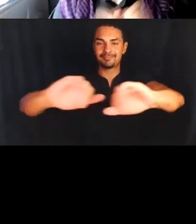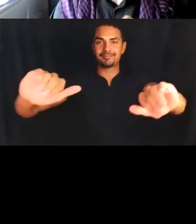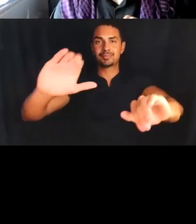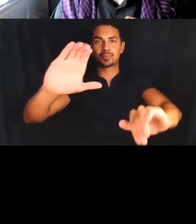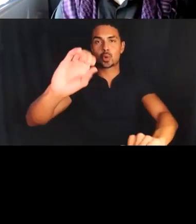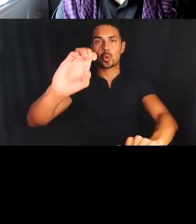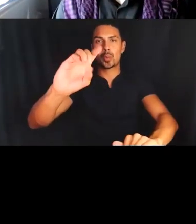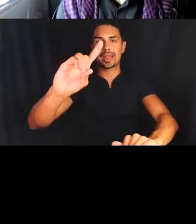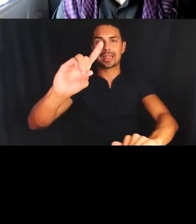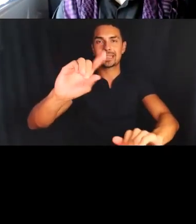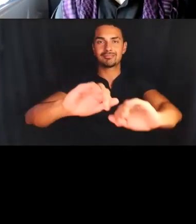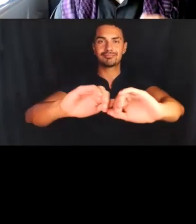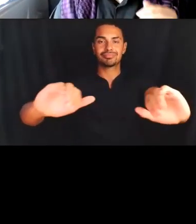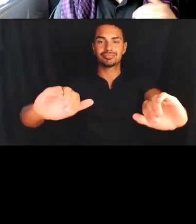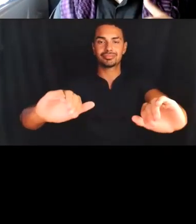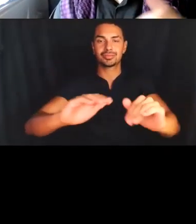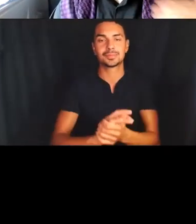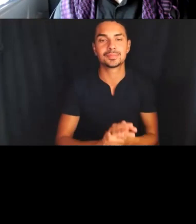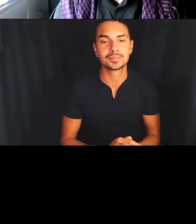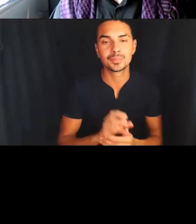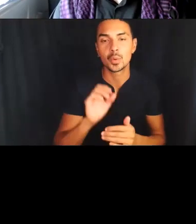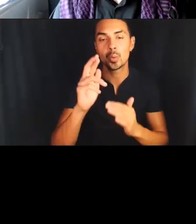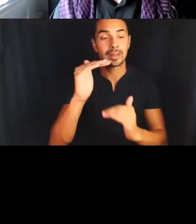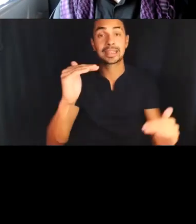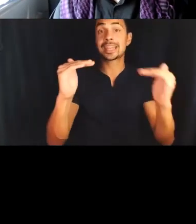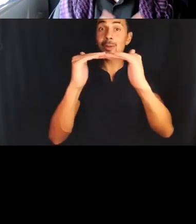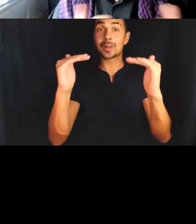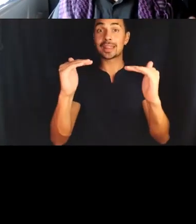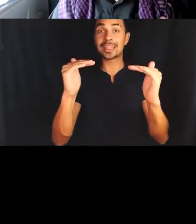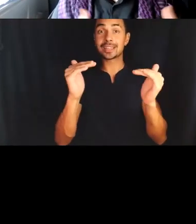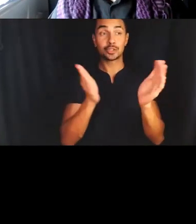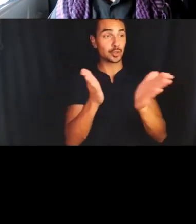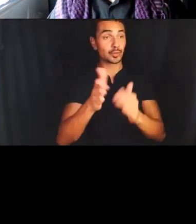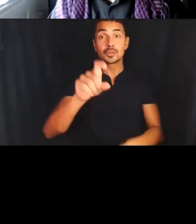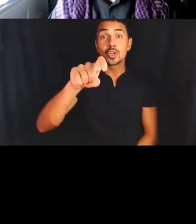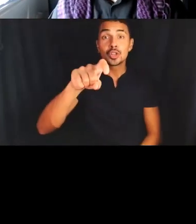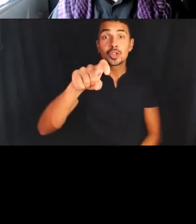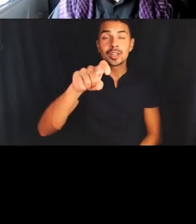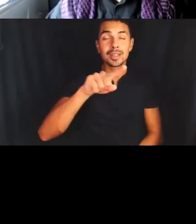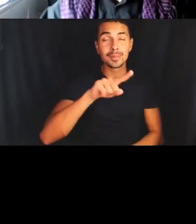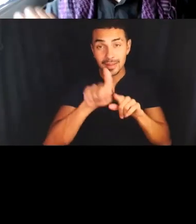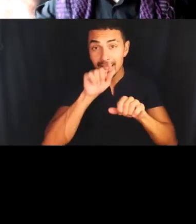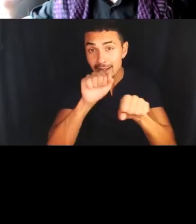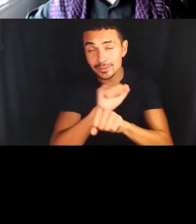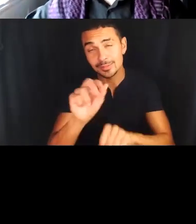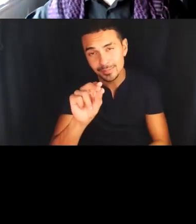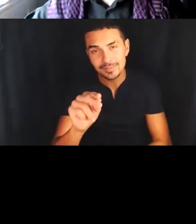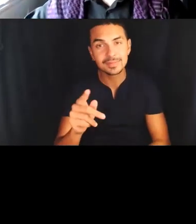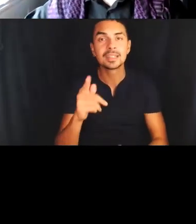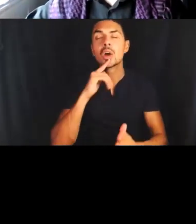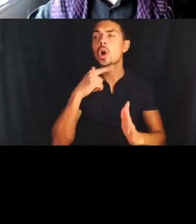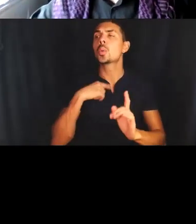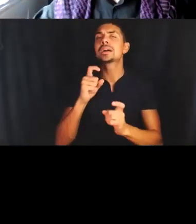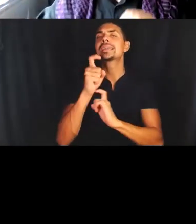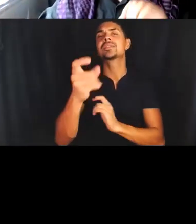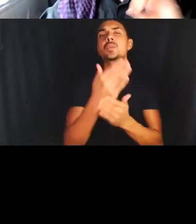serve people equally, but they don't. So, you know, a common example is oh, we'll give somebody a hotel voucher,